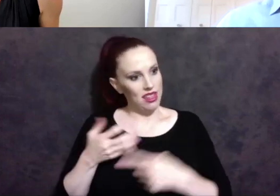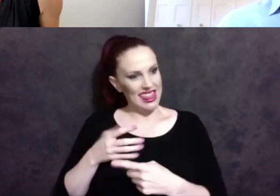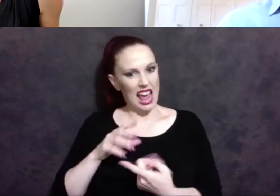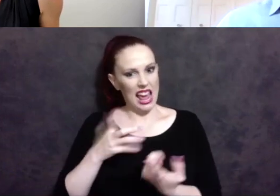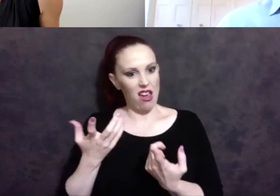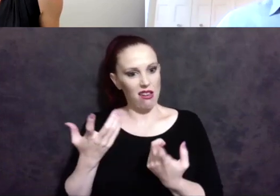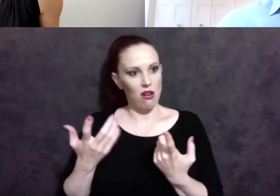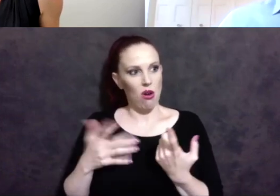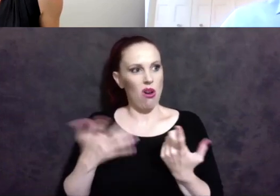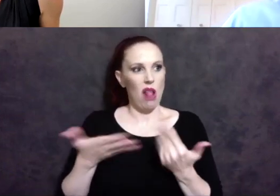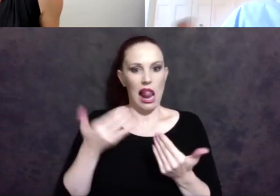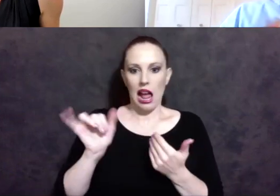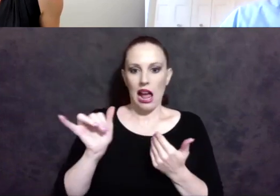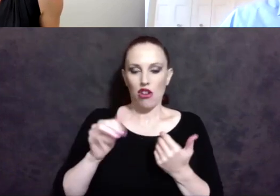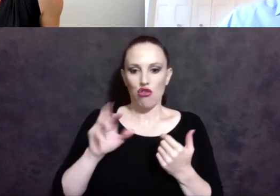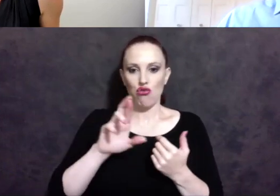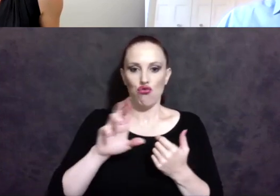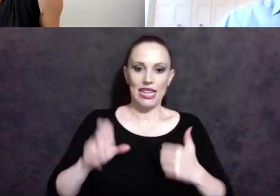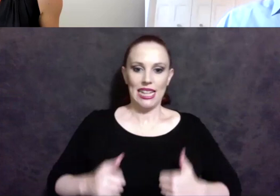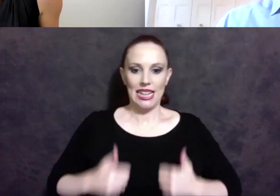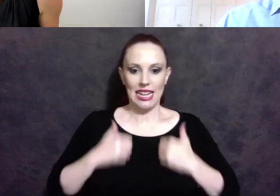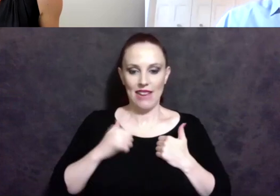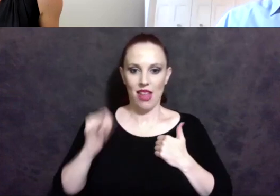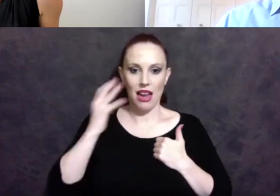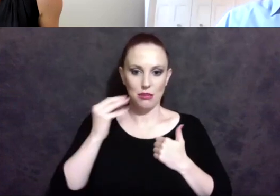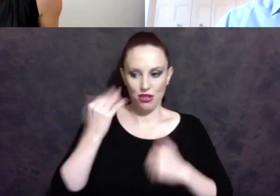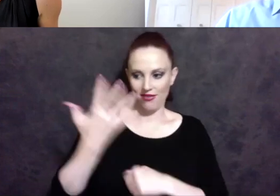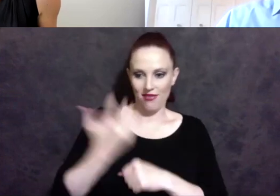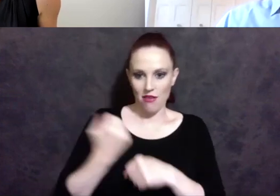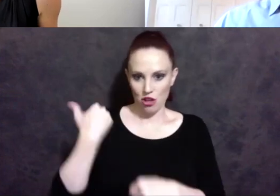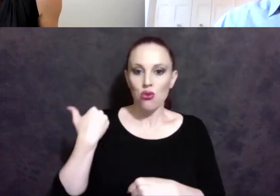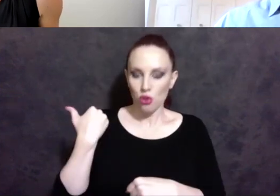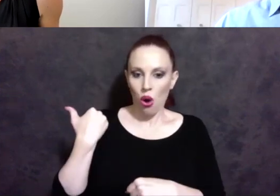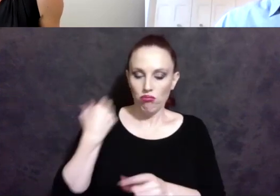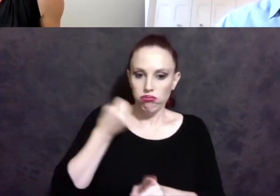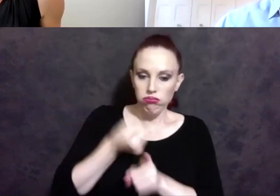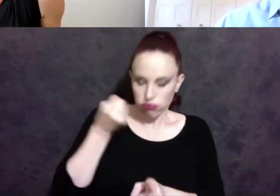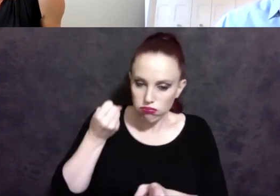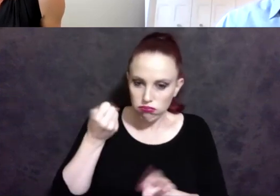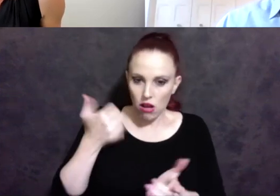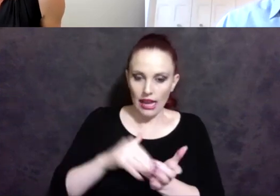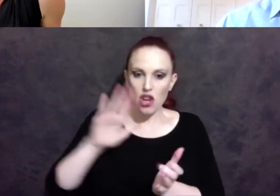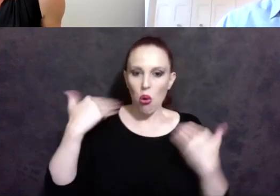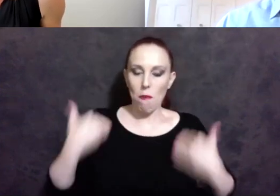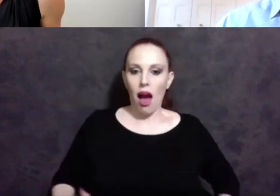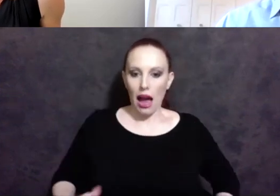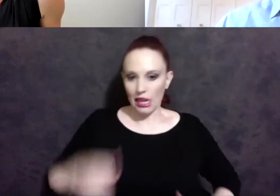that experience they experienced five years ago because your body actually remembers that.